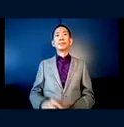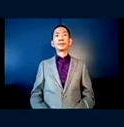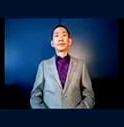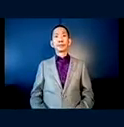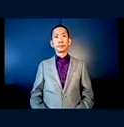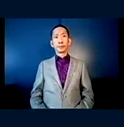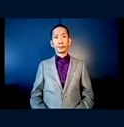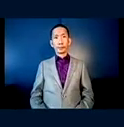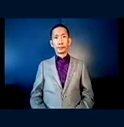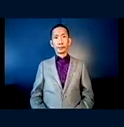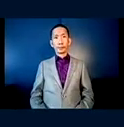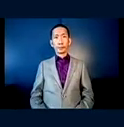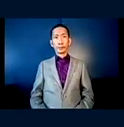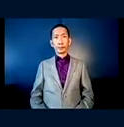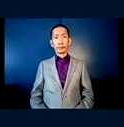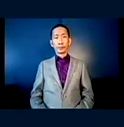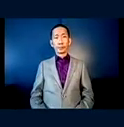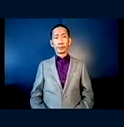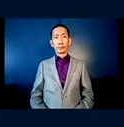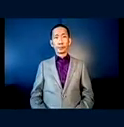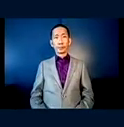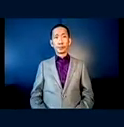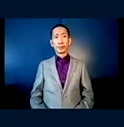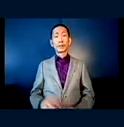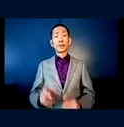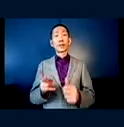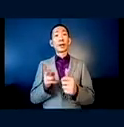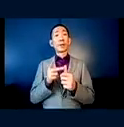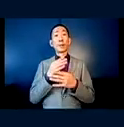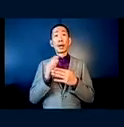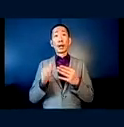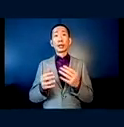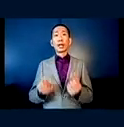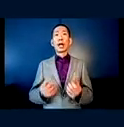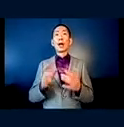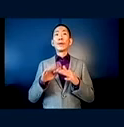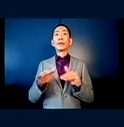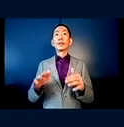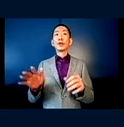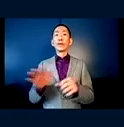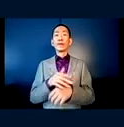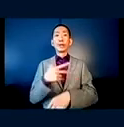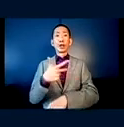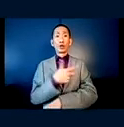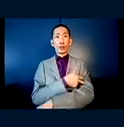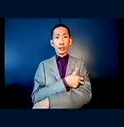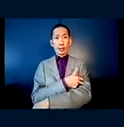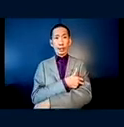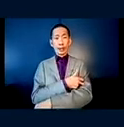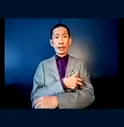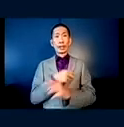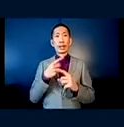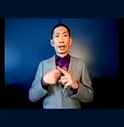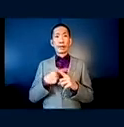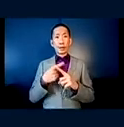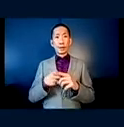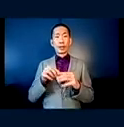SO IN THE NEXT SLIDES YOU CAN SEE PRIMARY OUTCOMES, SIMPLY THE NUMBER OF KIDS THAT ARE FULLY